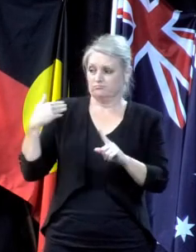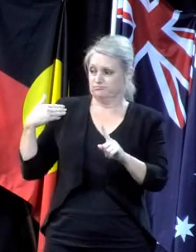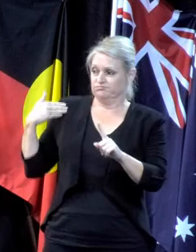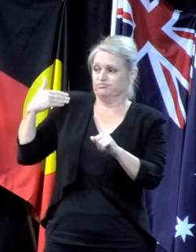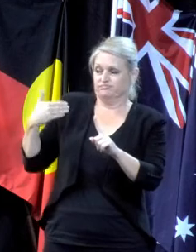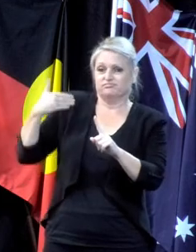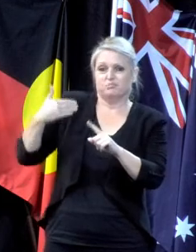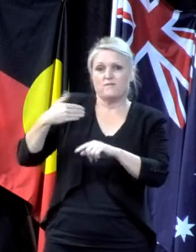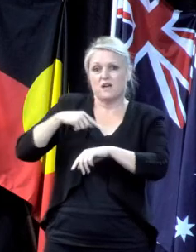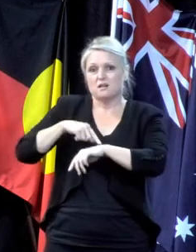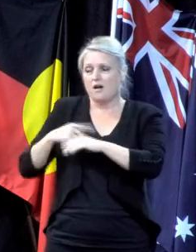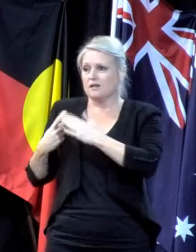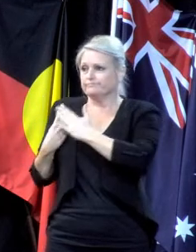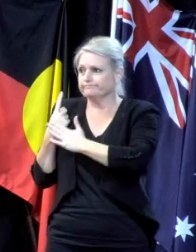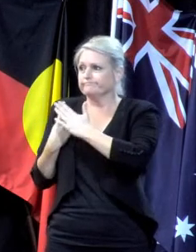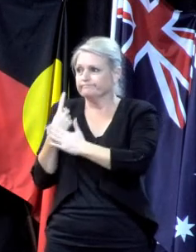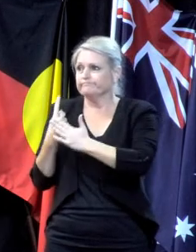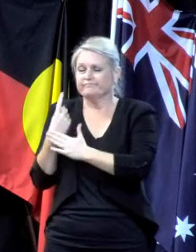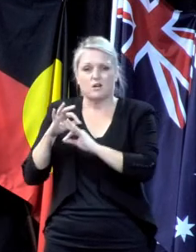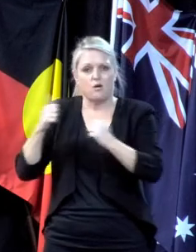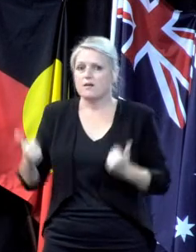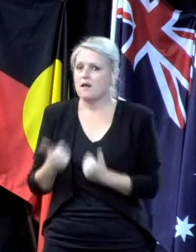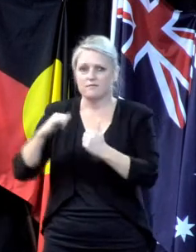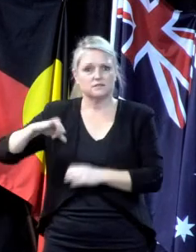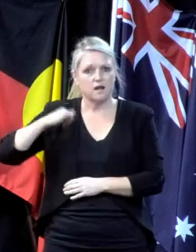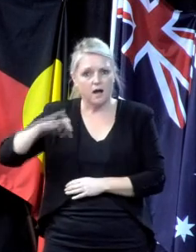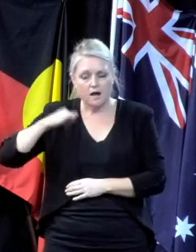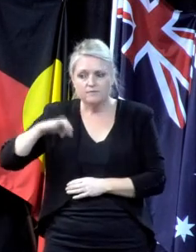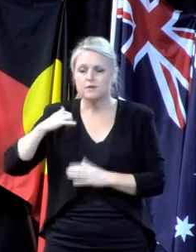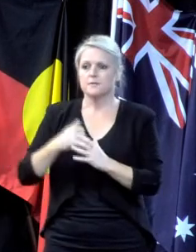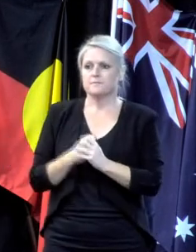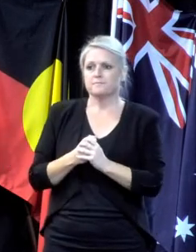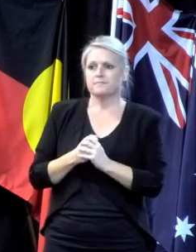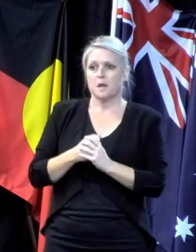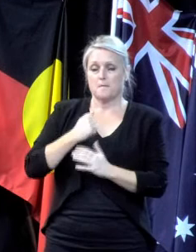required. In fact, in our school, we’ve got two student teachers that are on